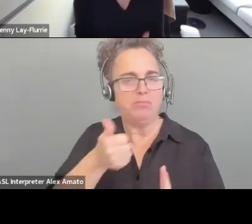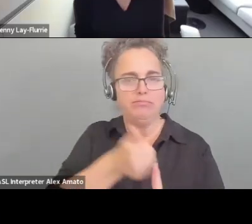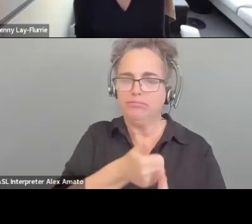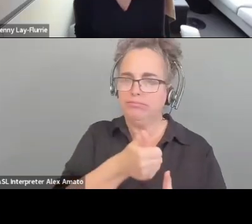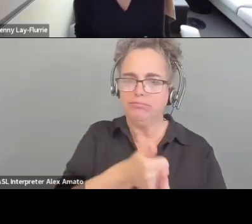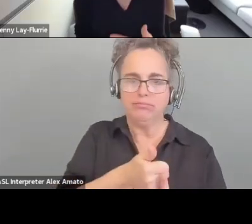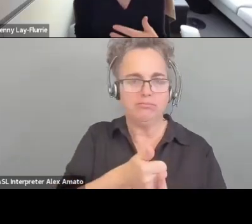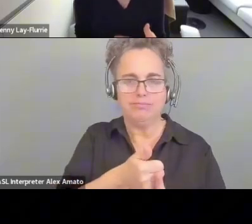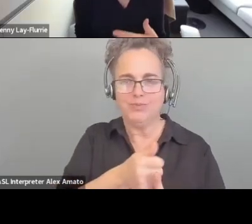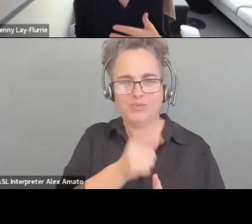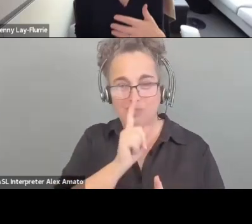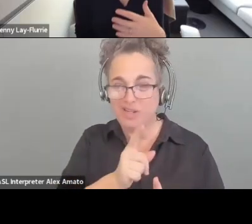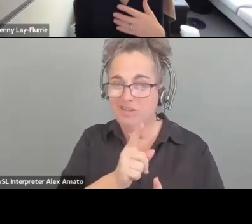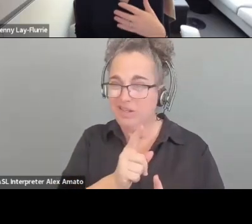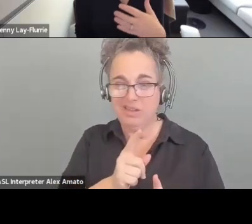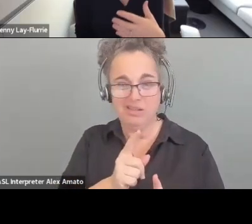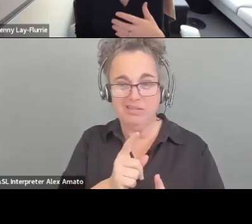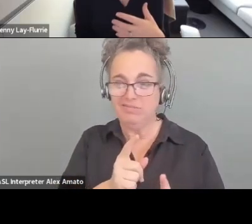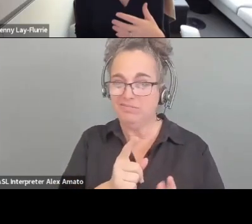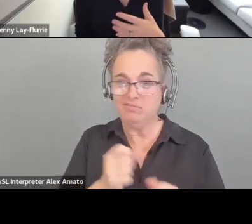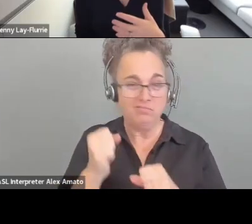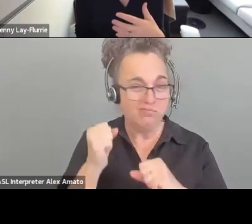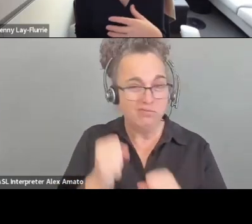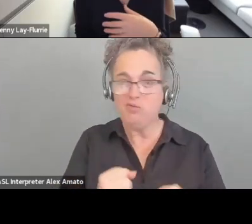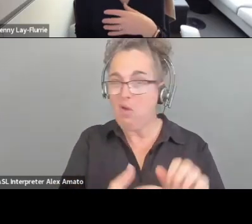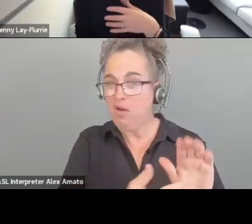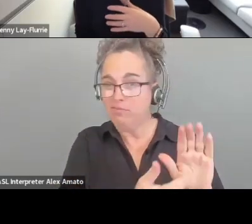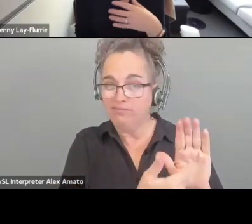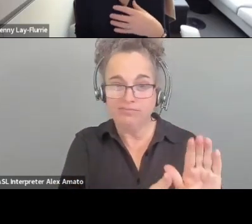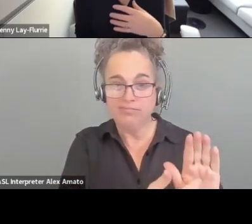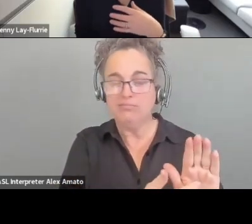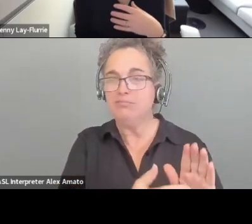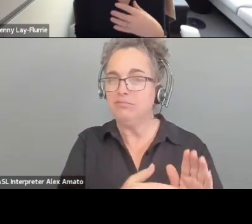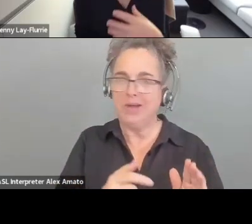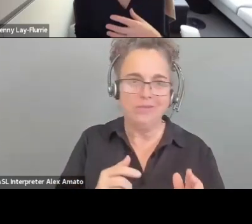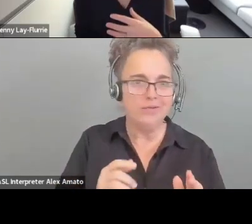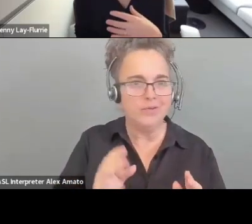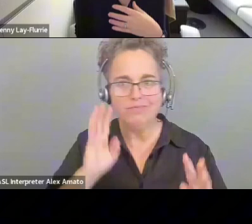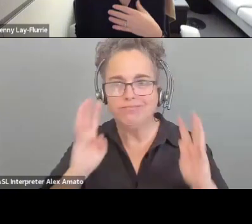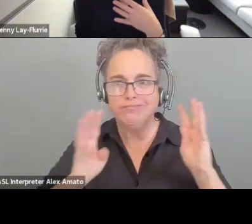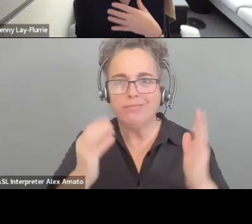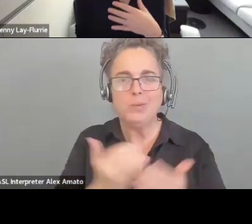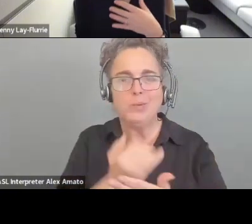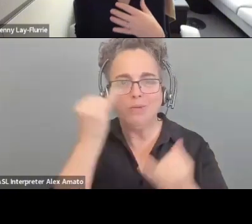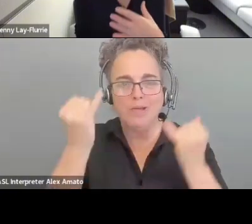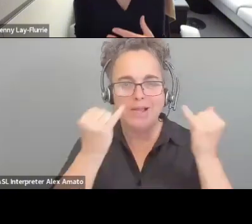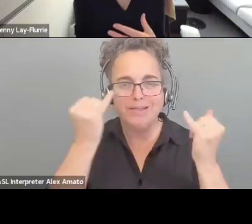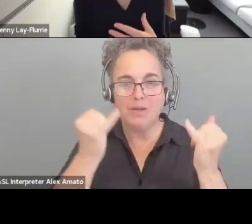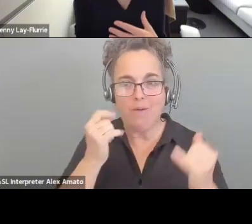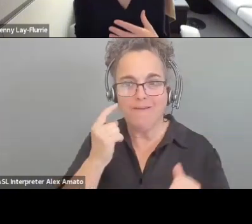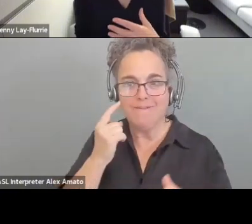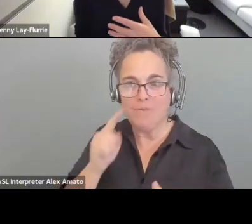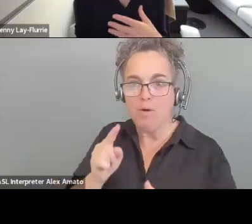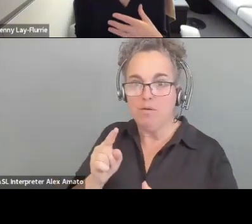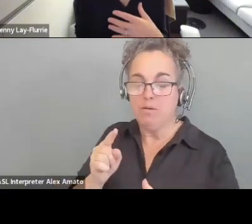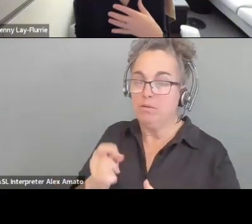and at the front of innovation, not just for decades but for centuries.